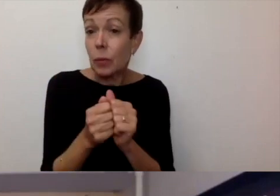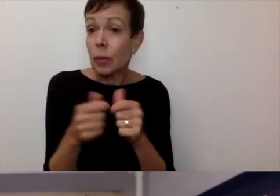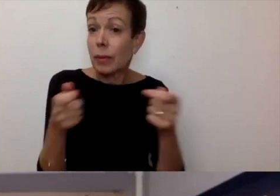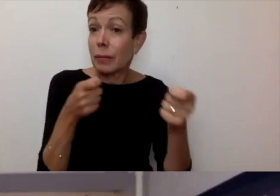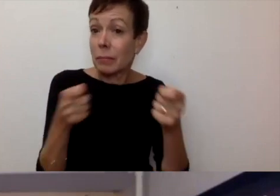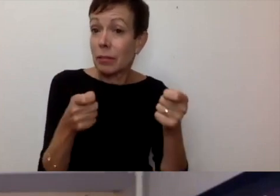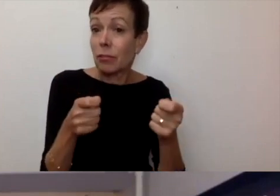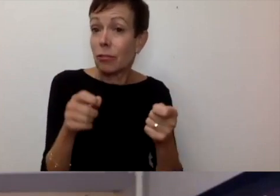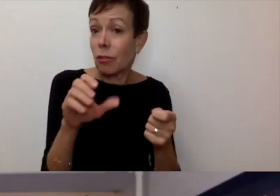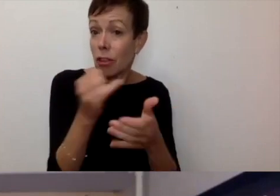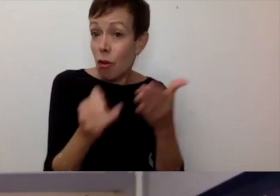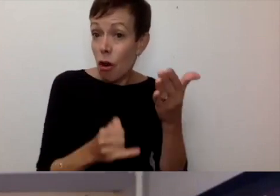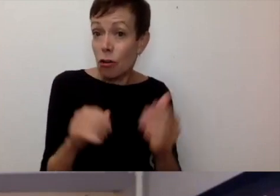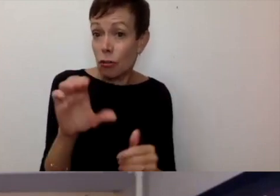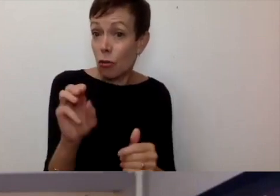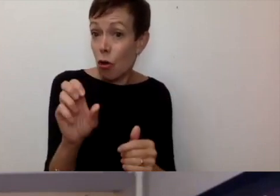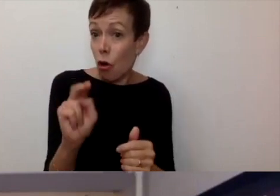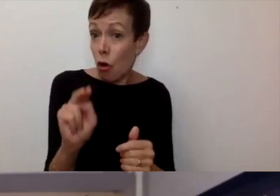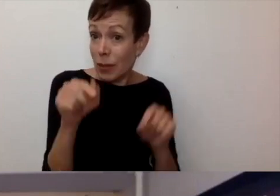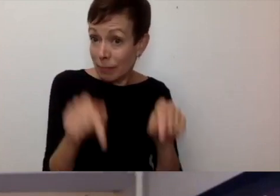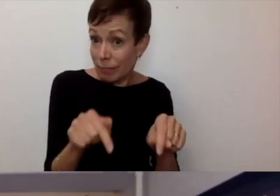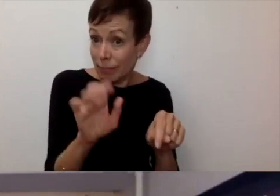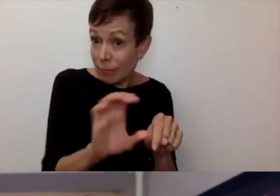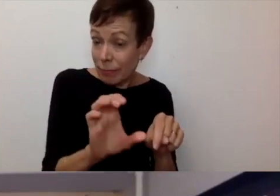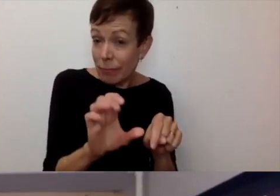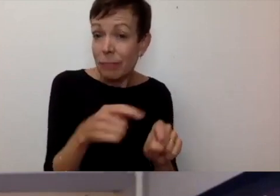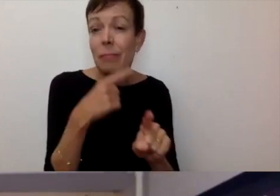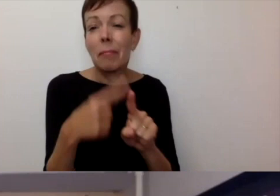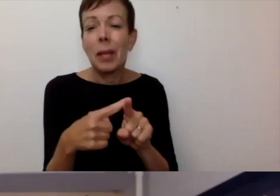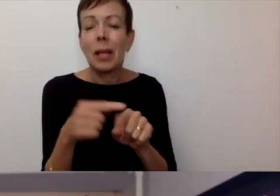here in calgary with stints at alberta performing arts stabilization fund and